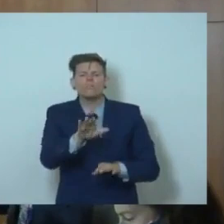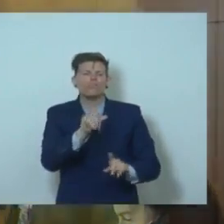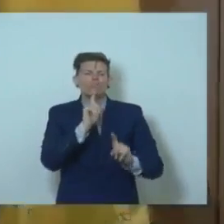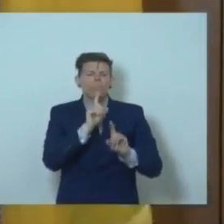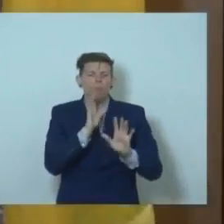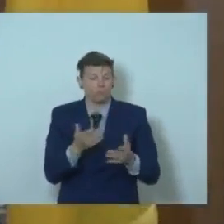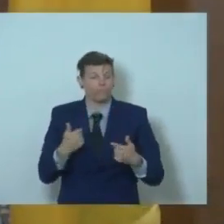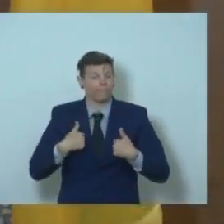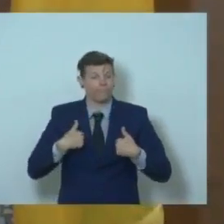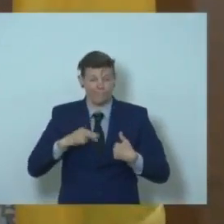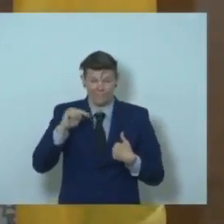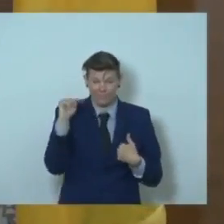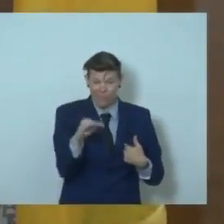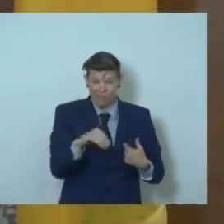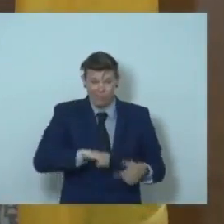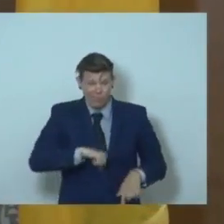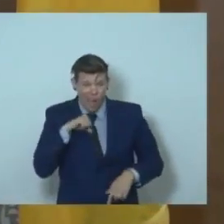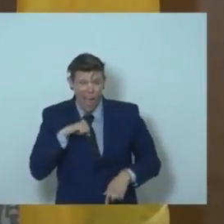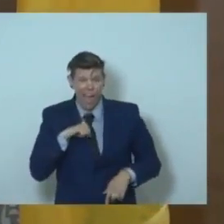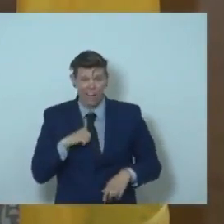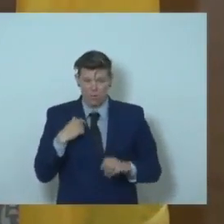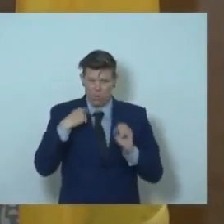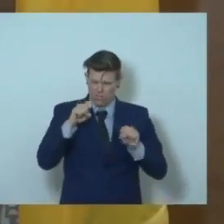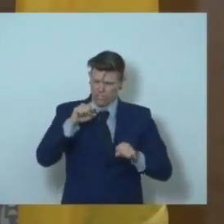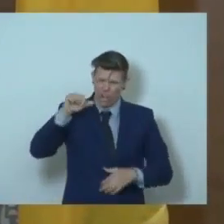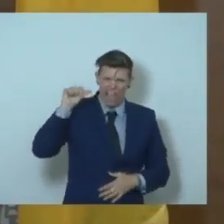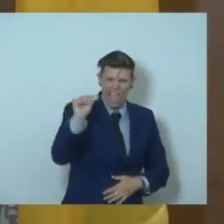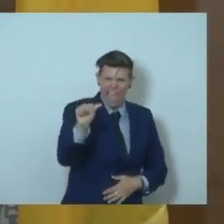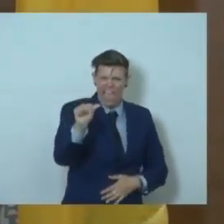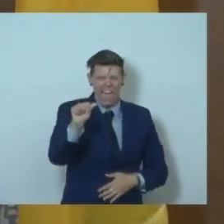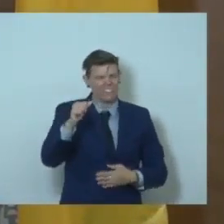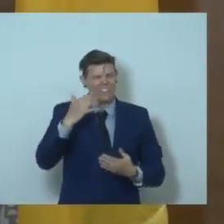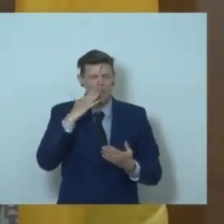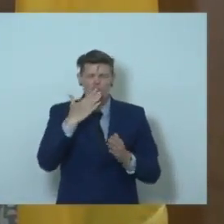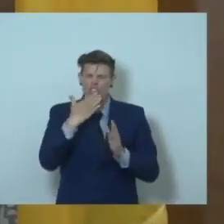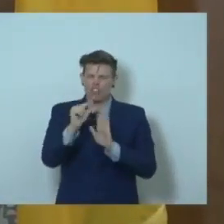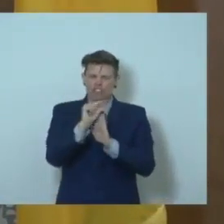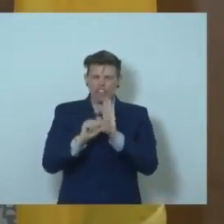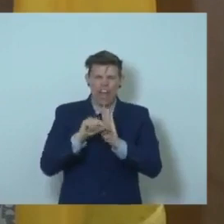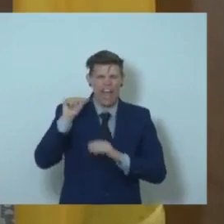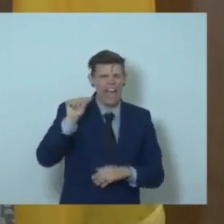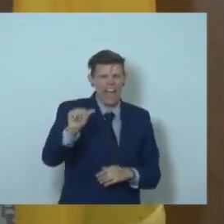BUT JULIA TWO THINGS ONE. I’M GOING TO TAKE THIS AS YOU KNOW, NEW MEXICO PRIDE.